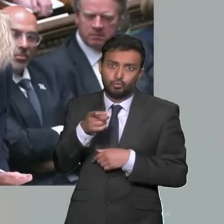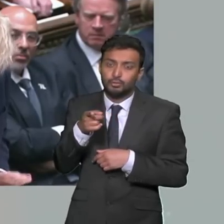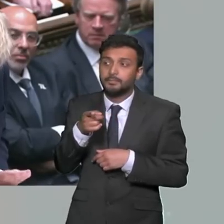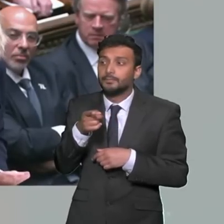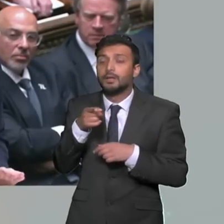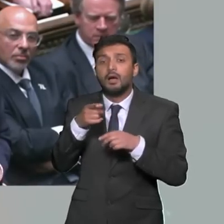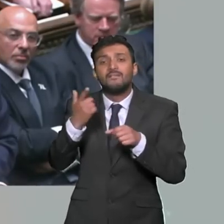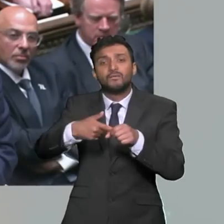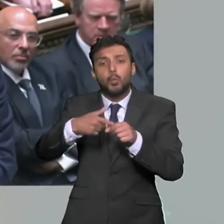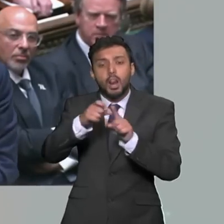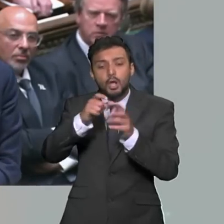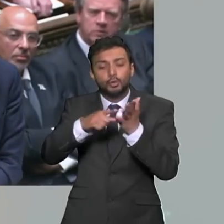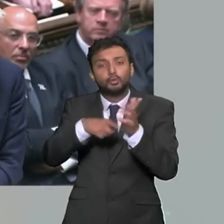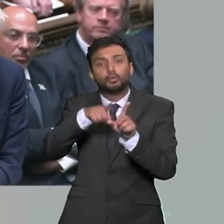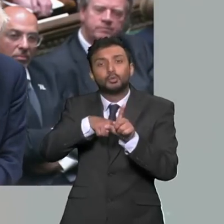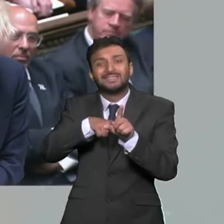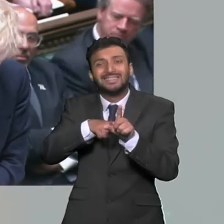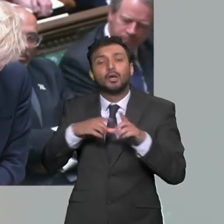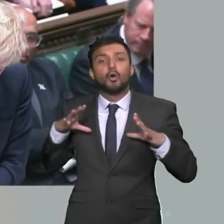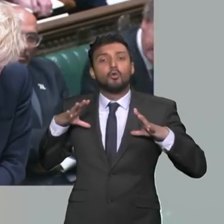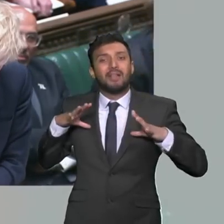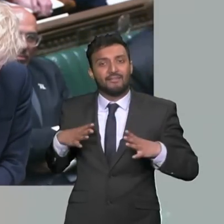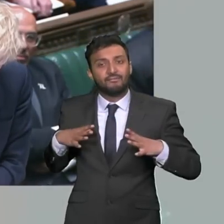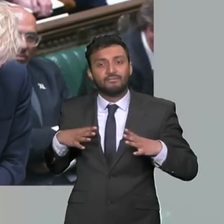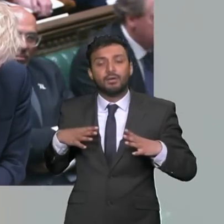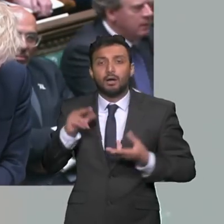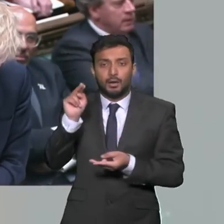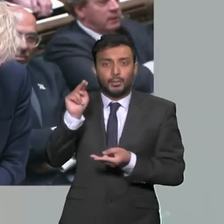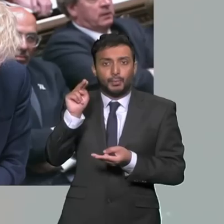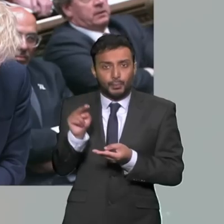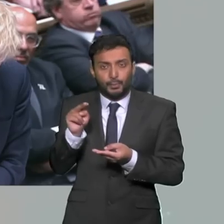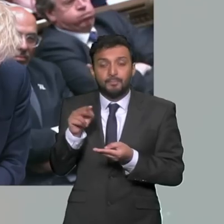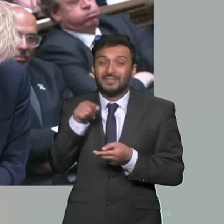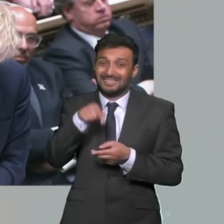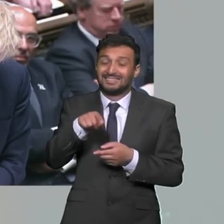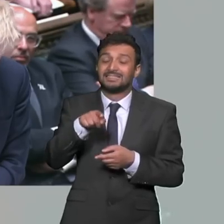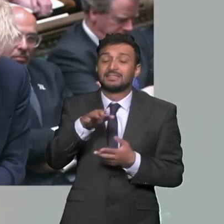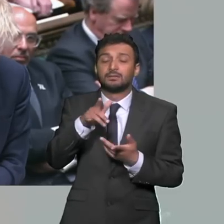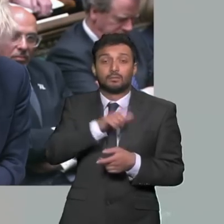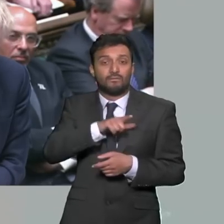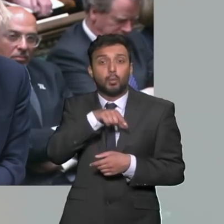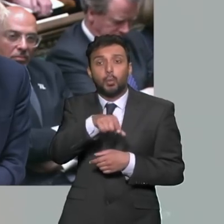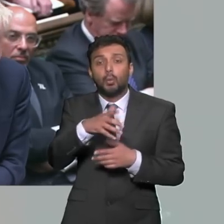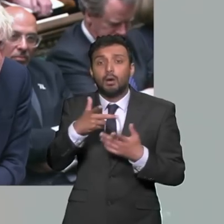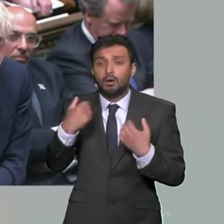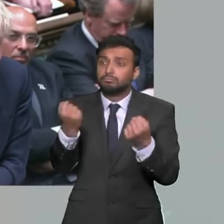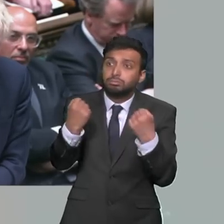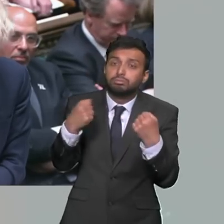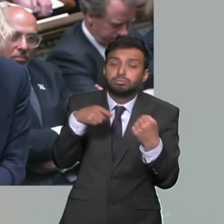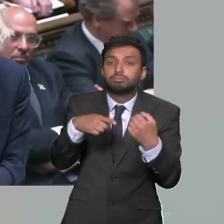Rural fuel duty relief is there to compensate motorists by helping retailers in some more